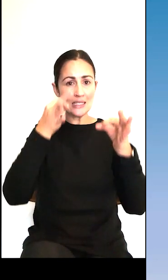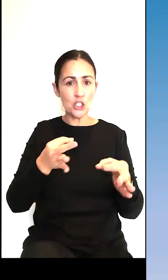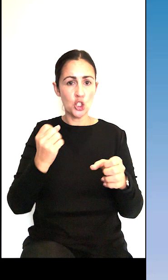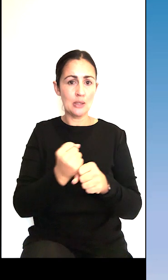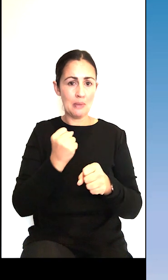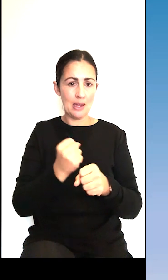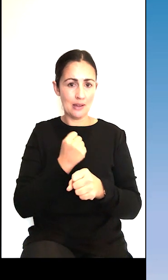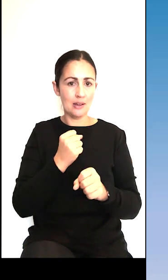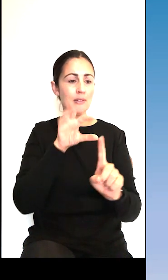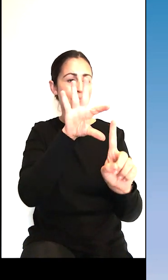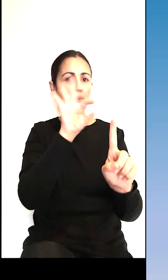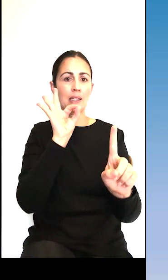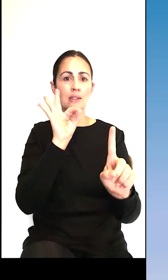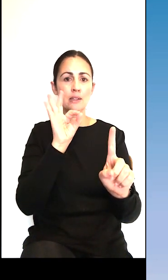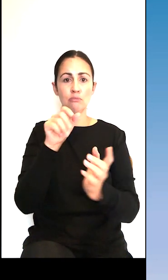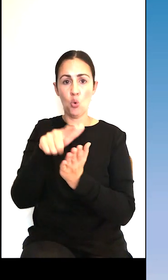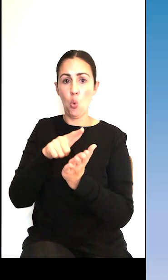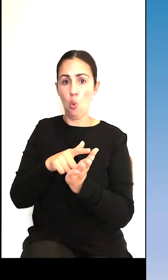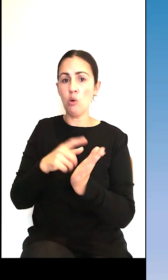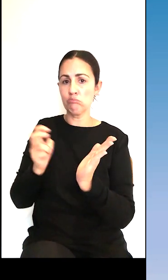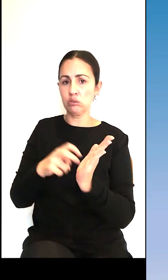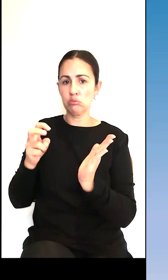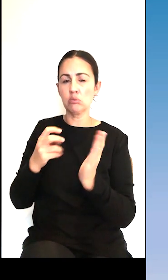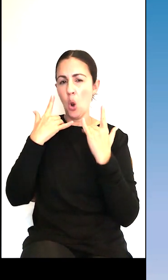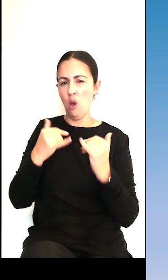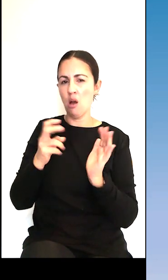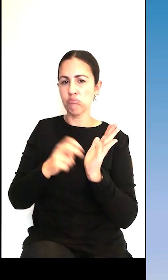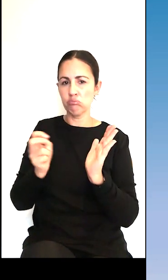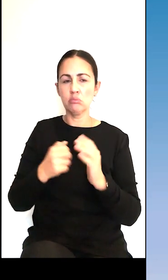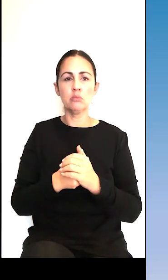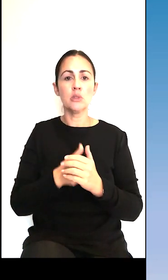That is someone who can make decisions on a person's behalf if that person